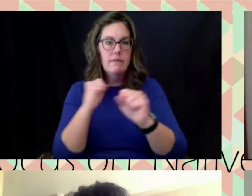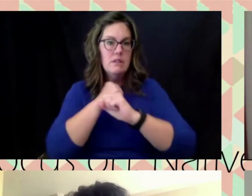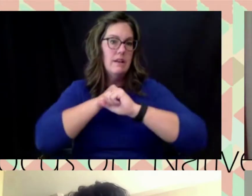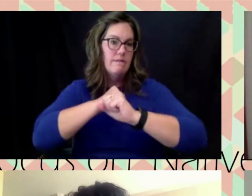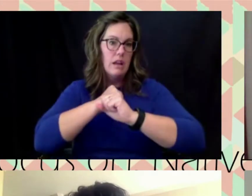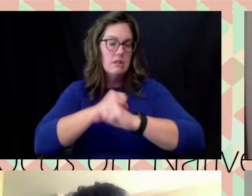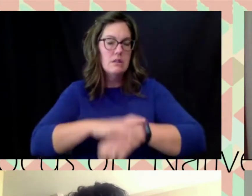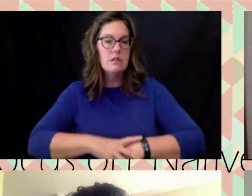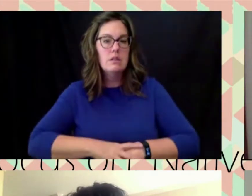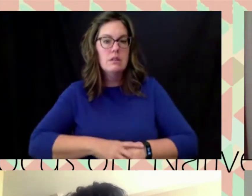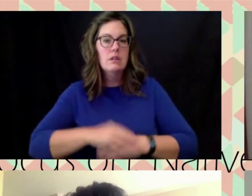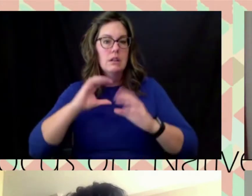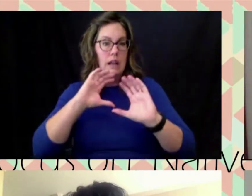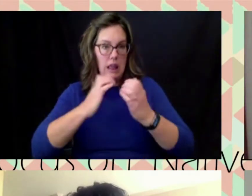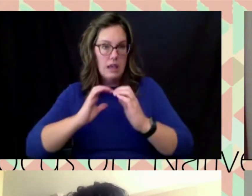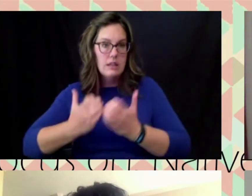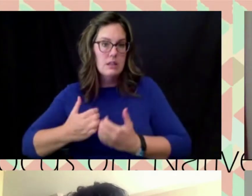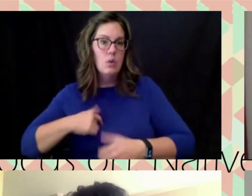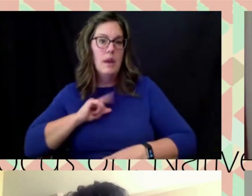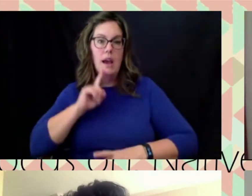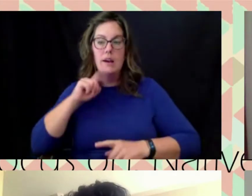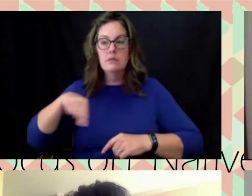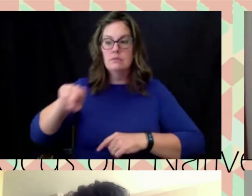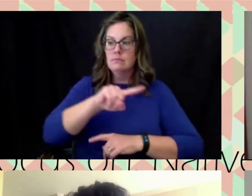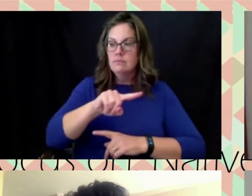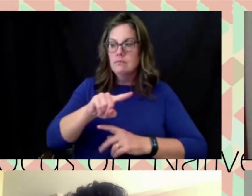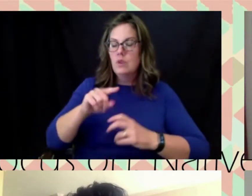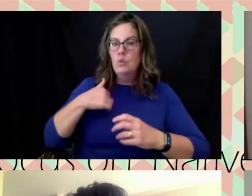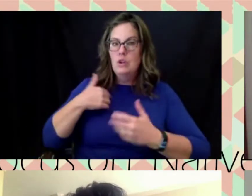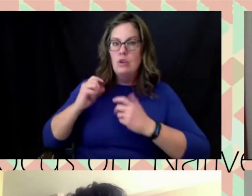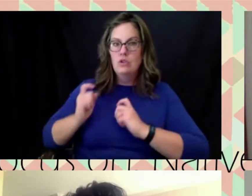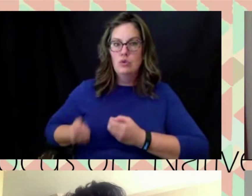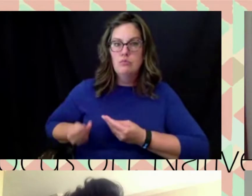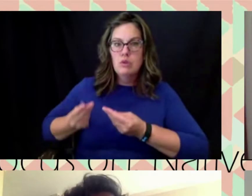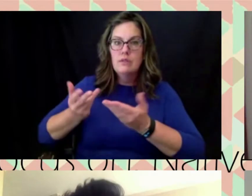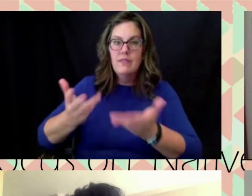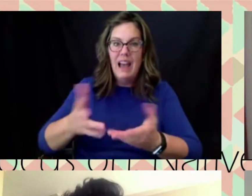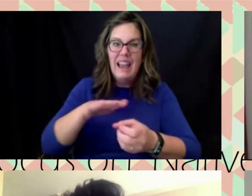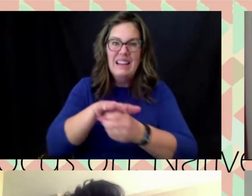audience we tried to make sure that we gave them enough tools to to protect themselves including